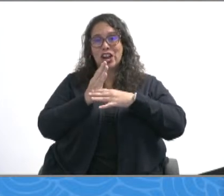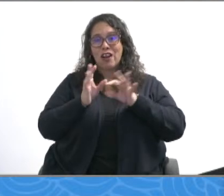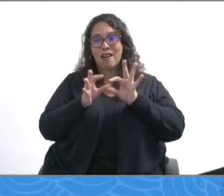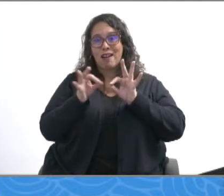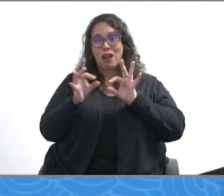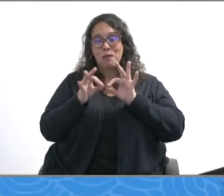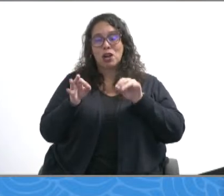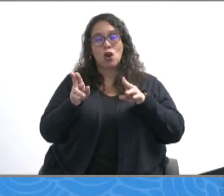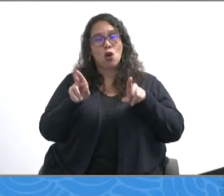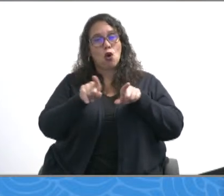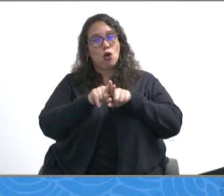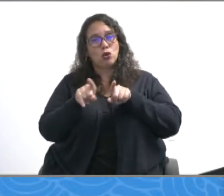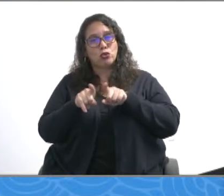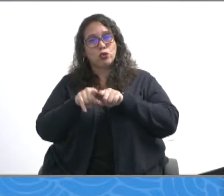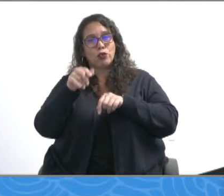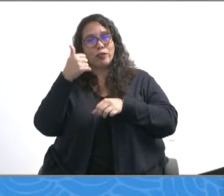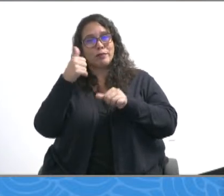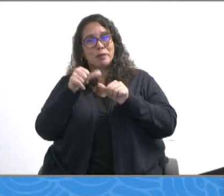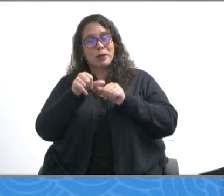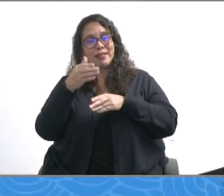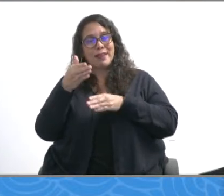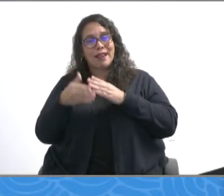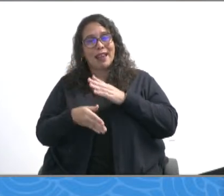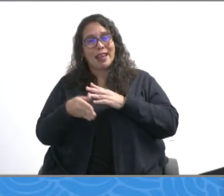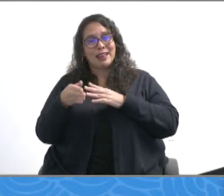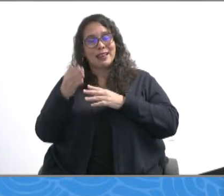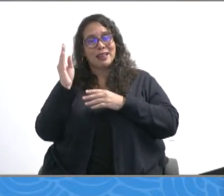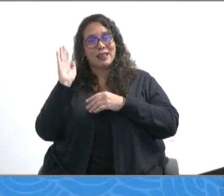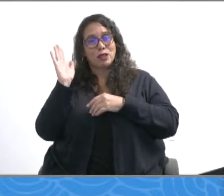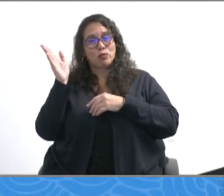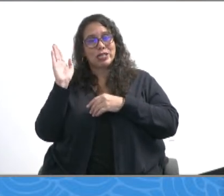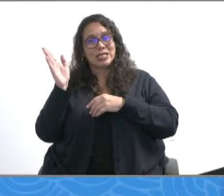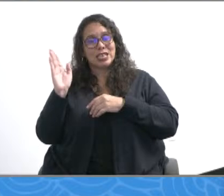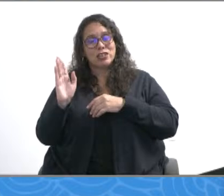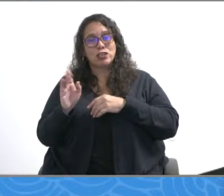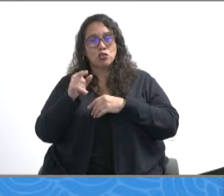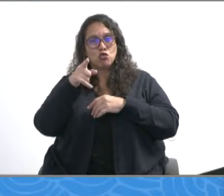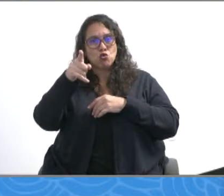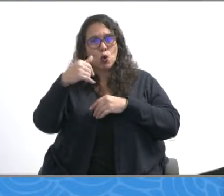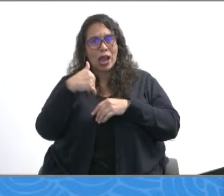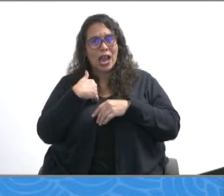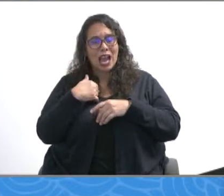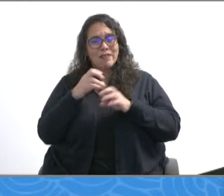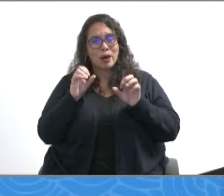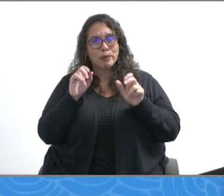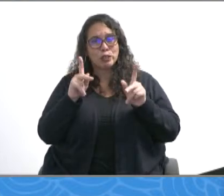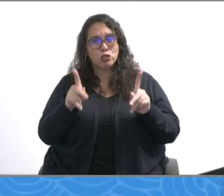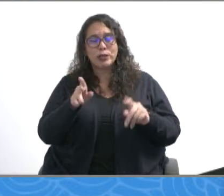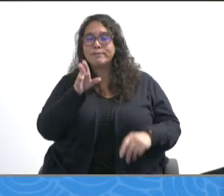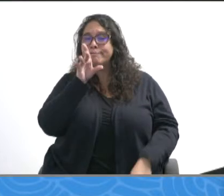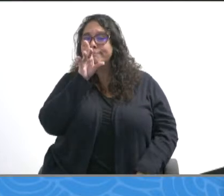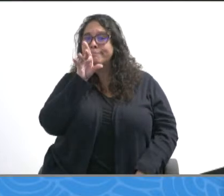that at the end of all of our presentations, there's an all opportunity for you to dialogue, interact and comment with our presenters